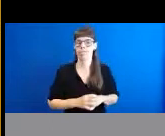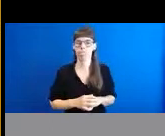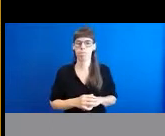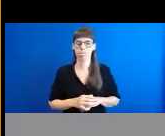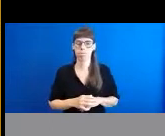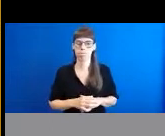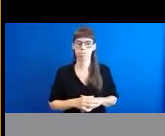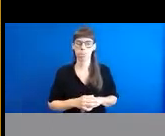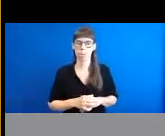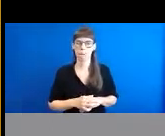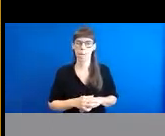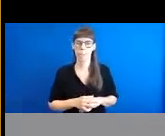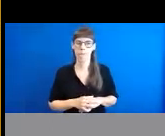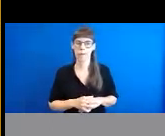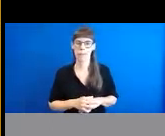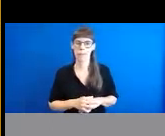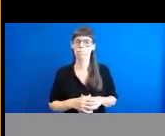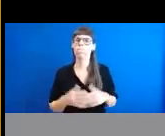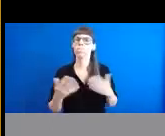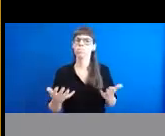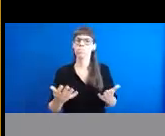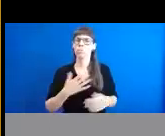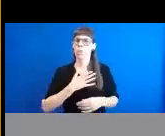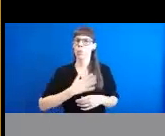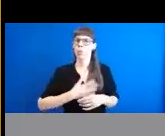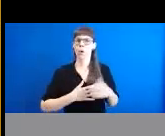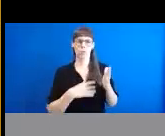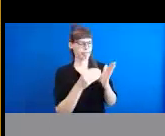the challenges and barriers faced by people with disabilities in the